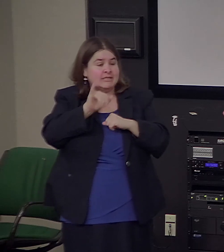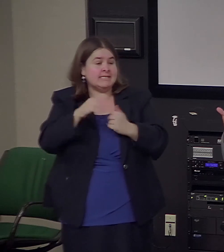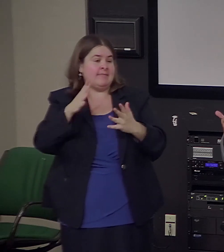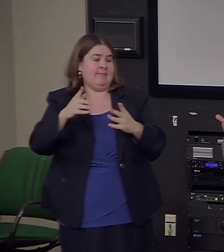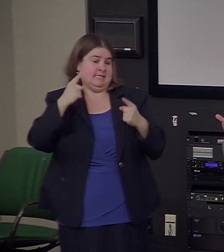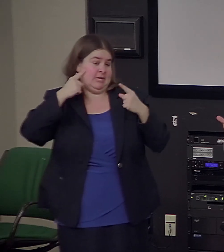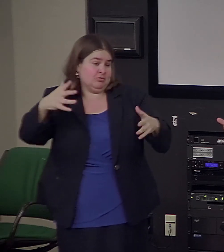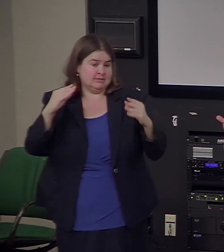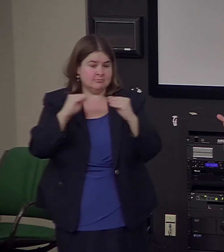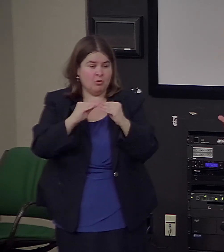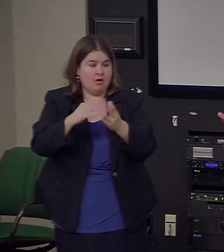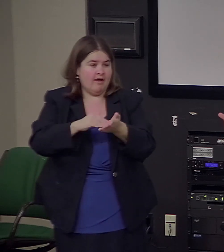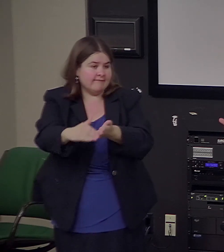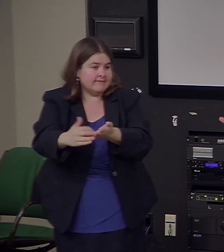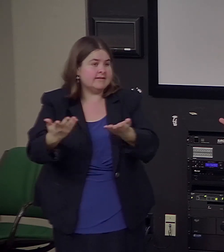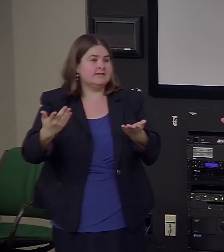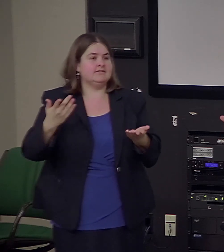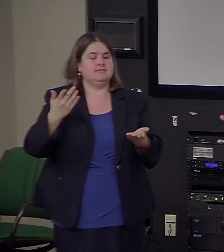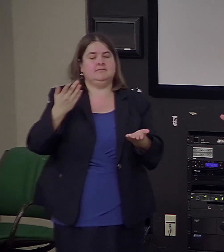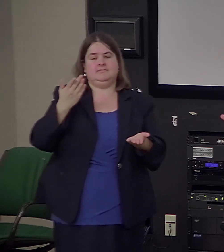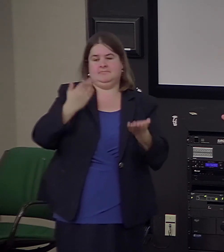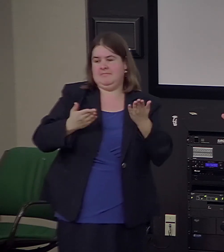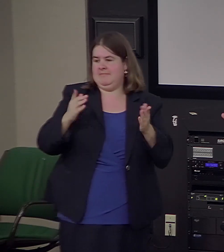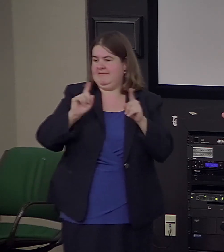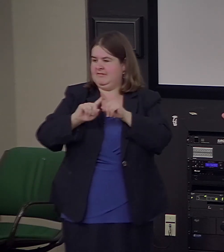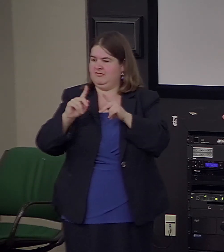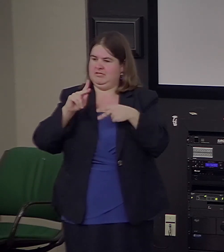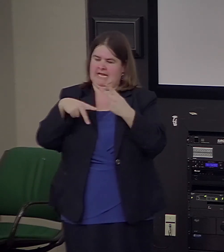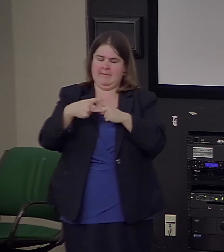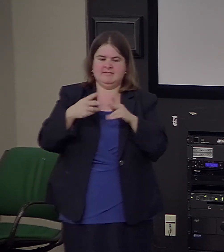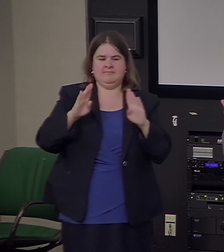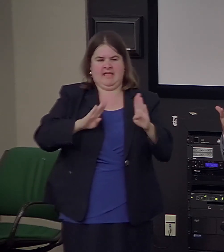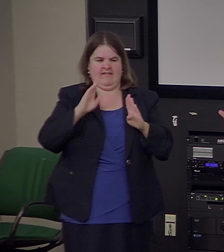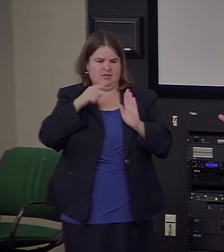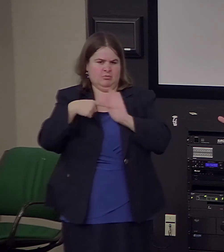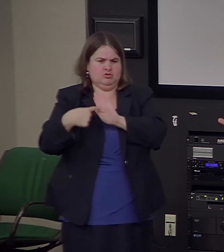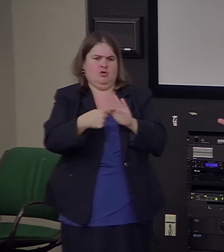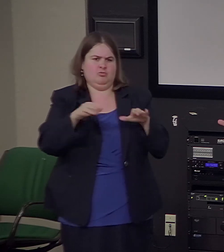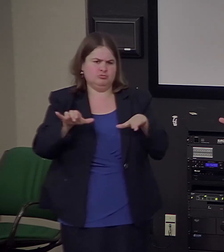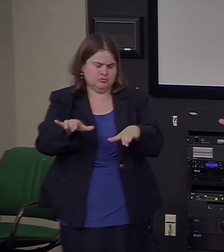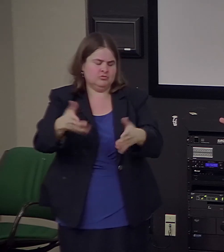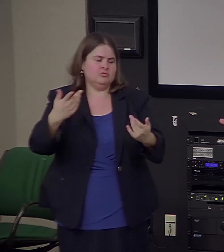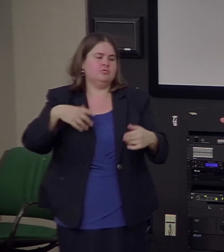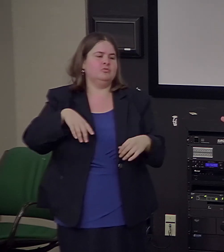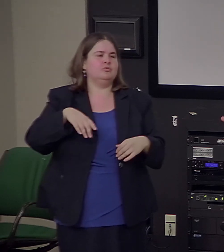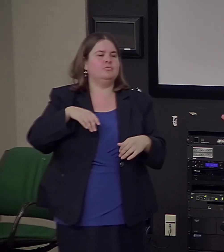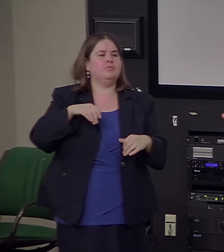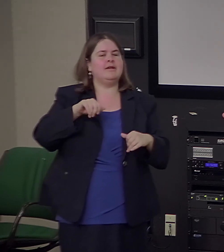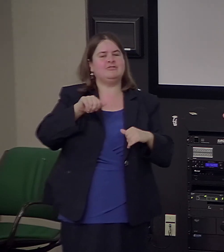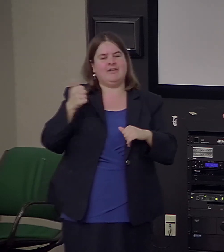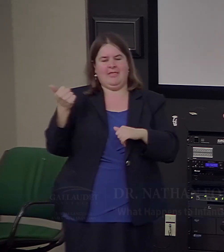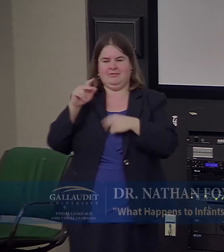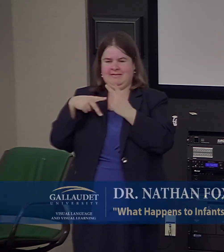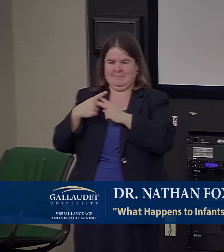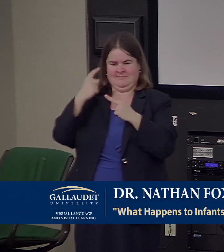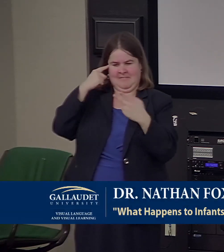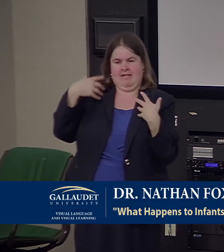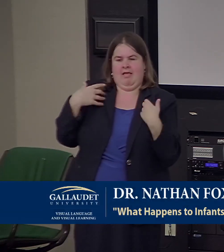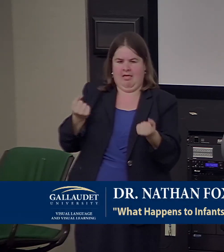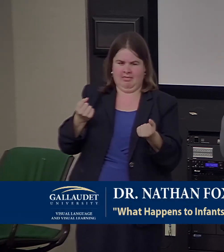Externalizing kinds of behavior. And other forms of psychopathology that are generally,